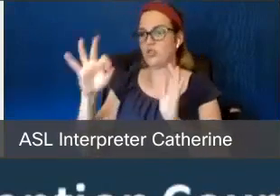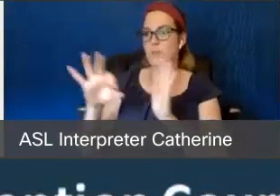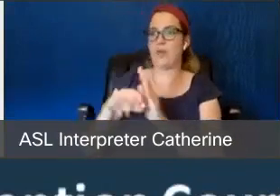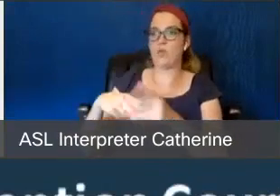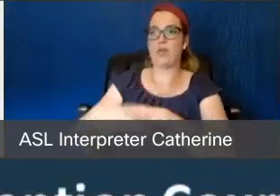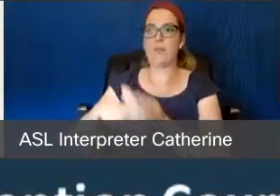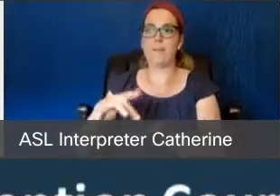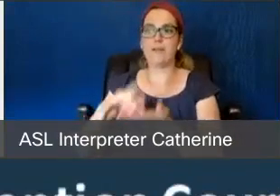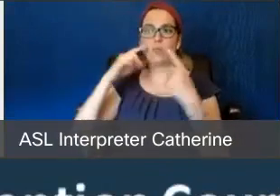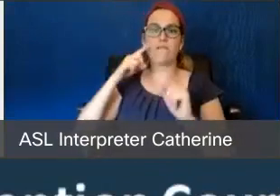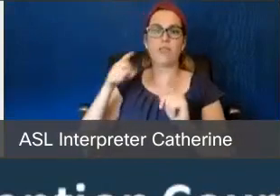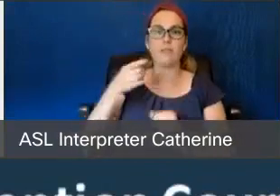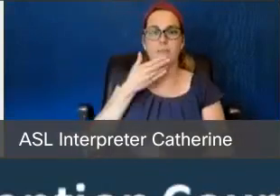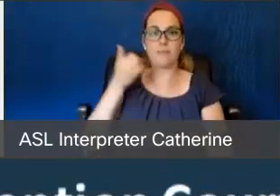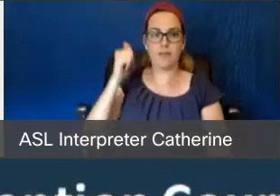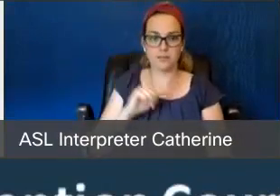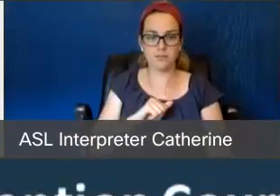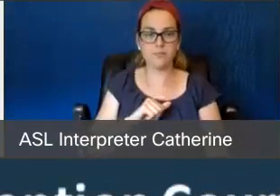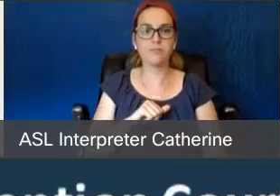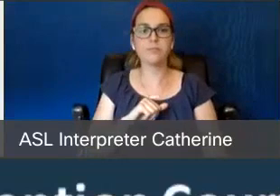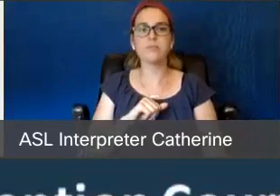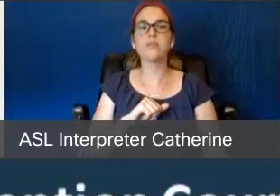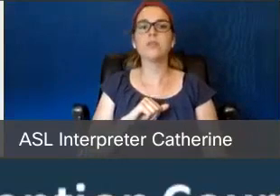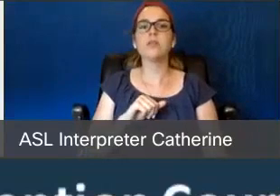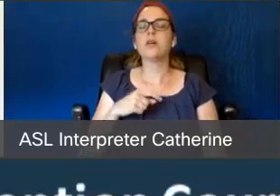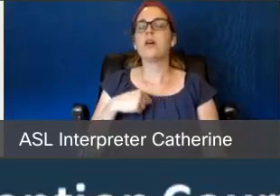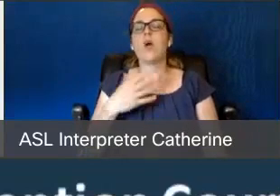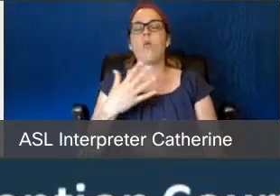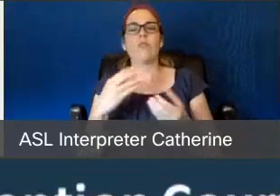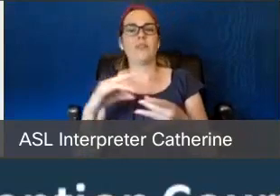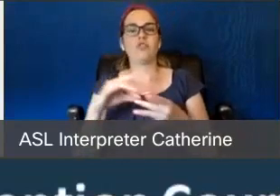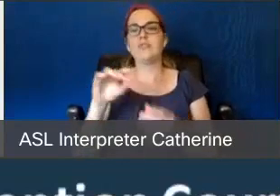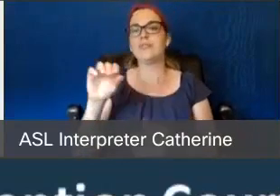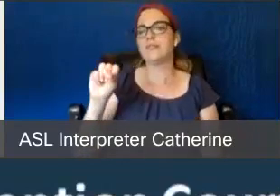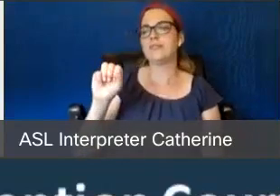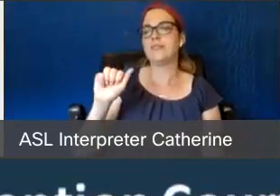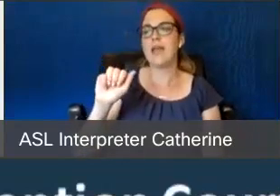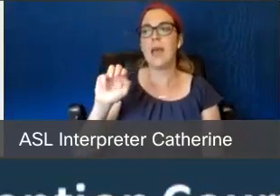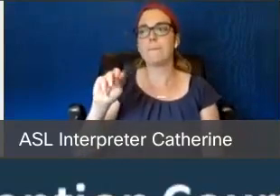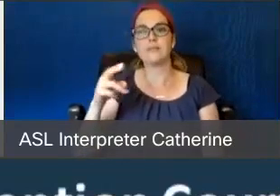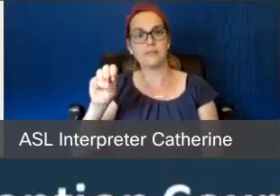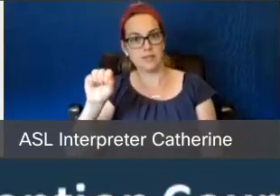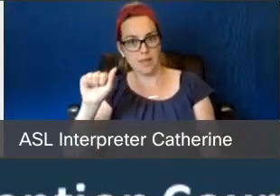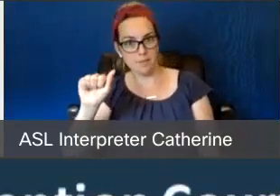While I'm talking about that then I have to give SAMHSA a shout out, through the benefits of a SAMHSA grant